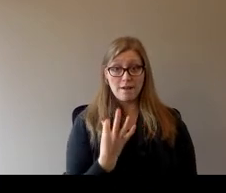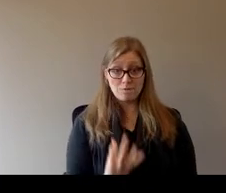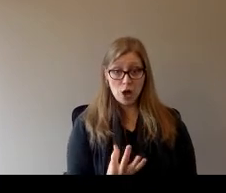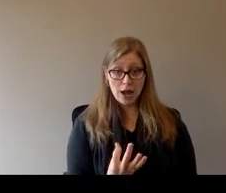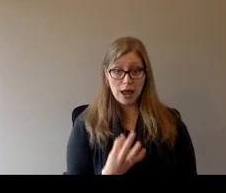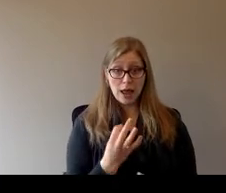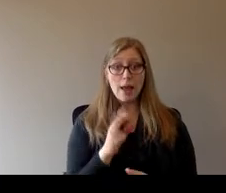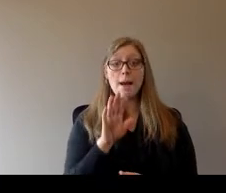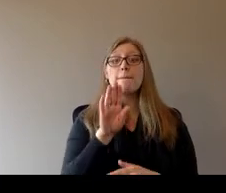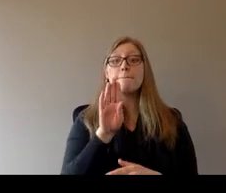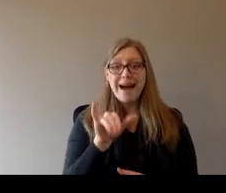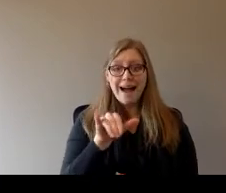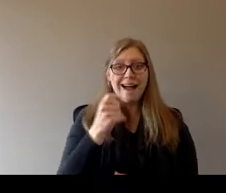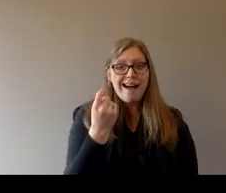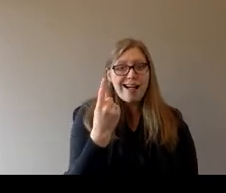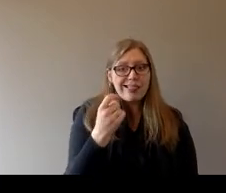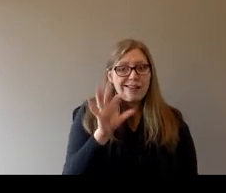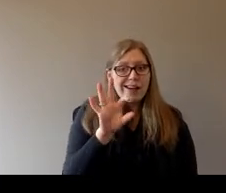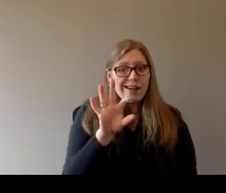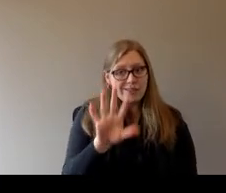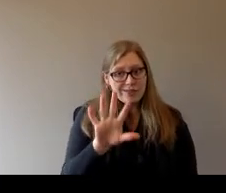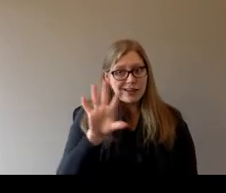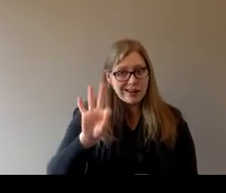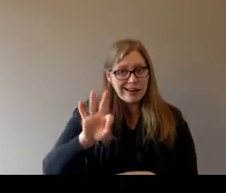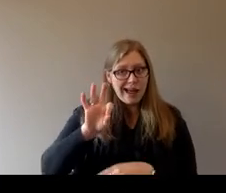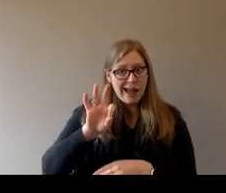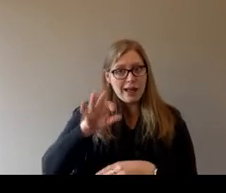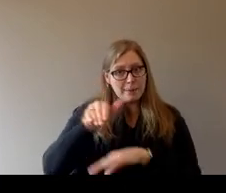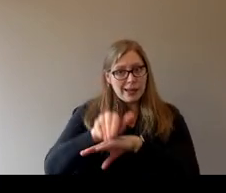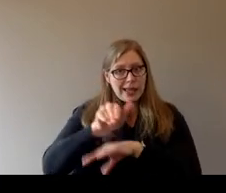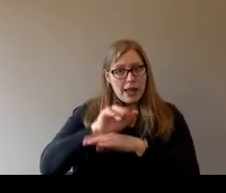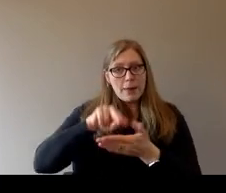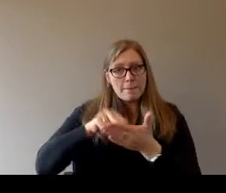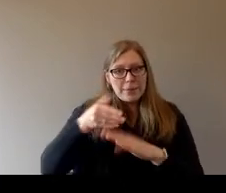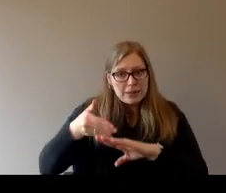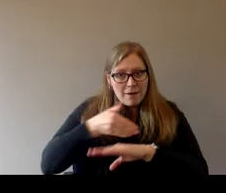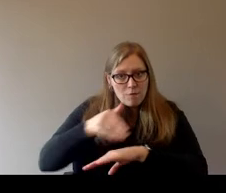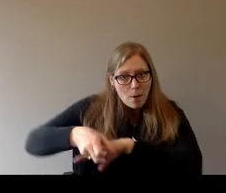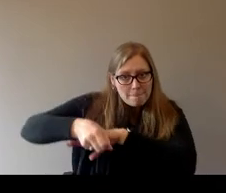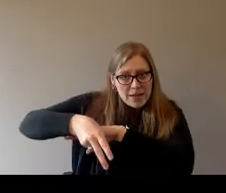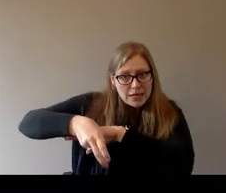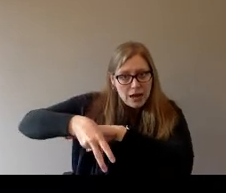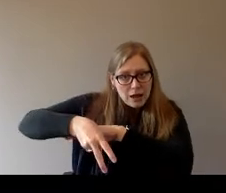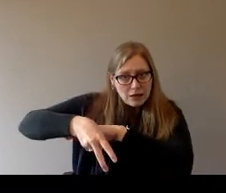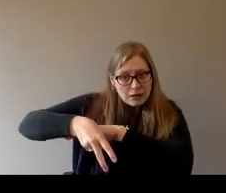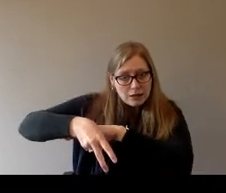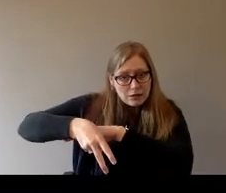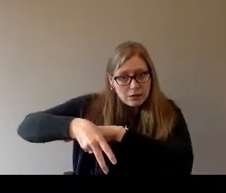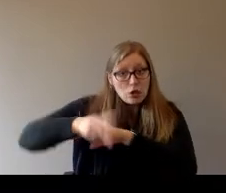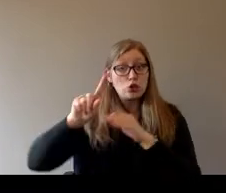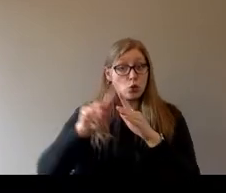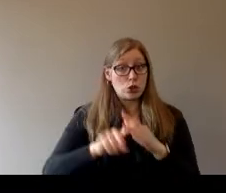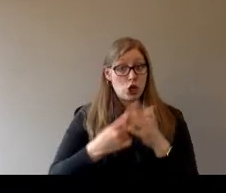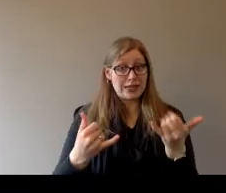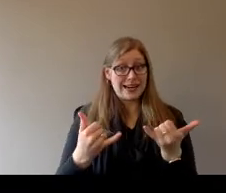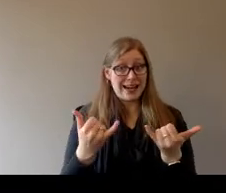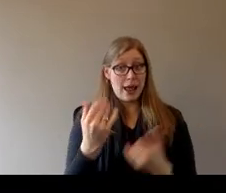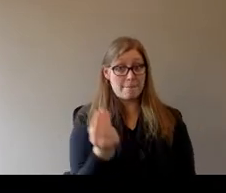So everything that is assigned for this week, starting April 6, Monday, April 6, is due